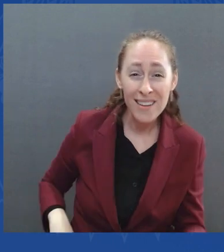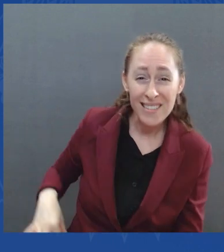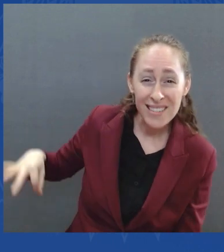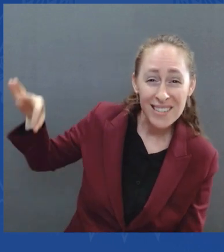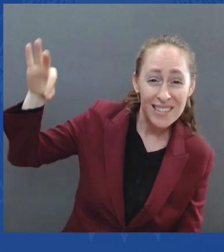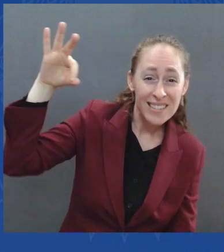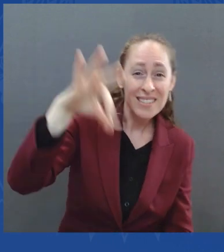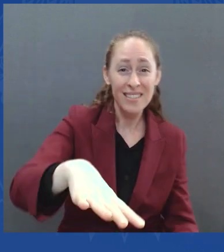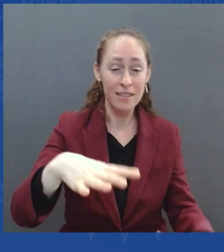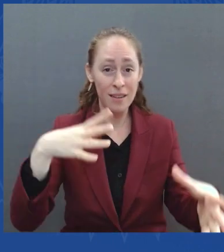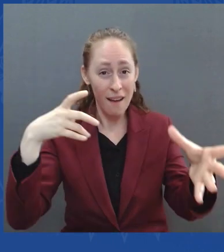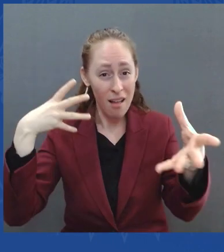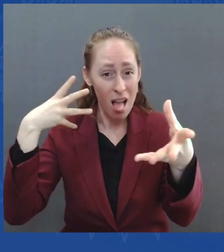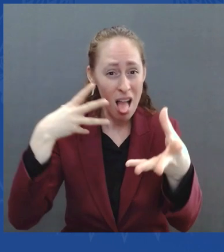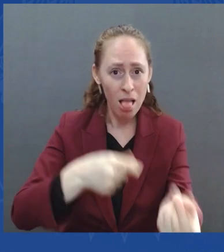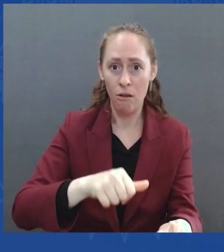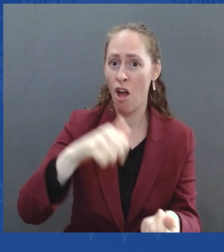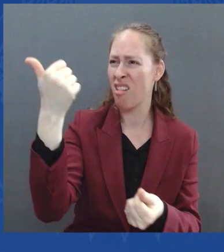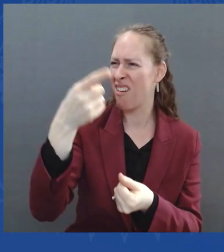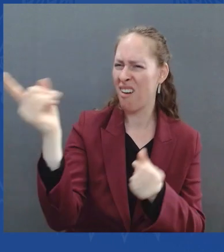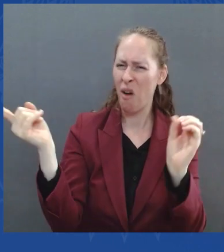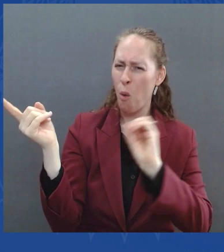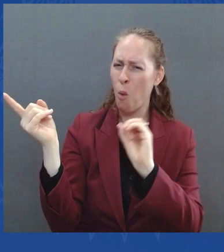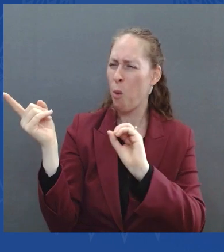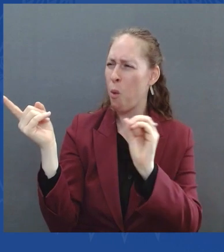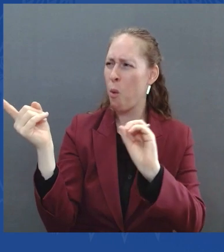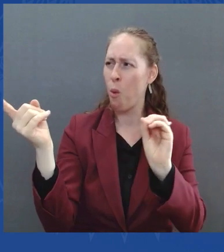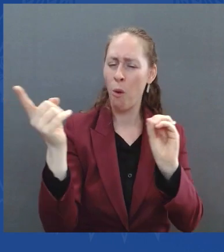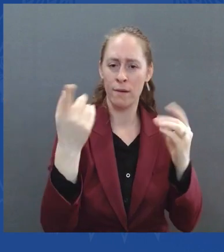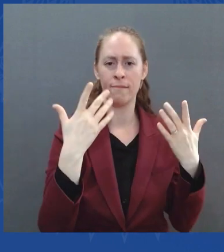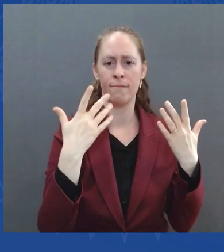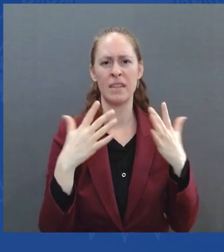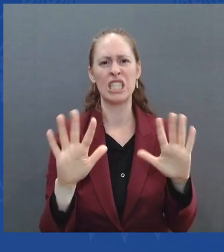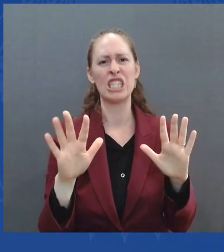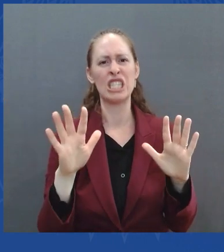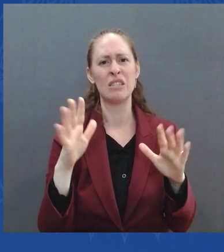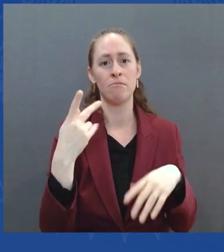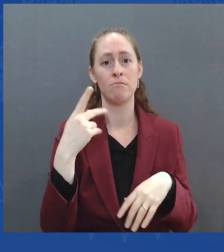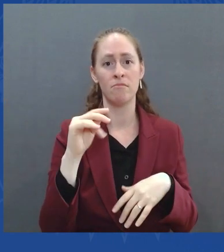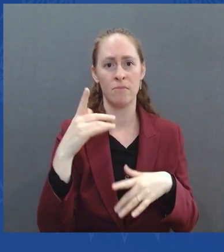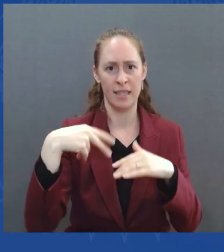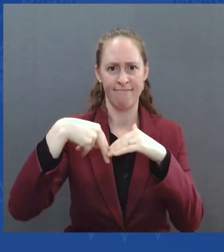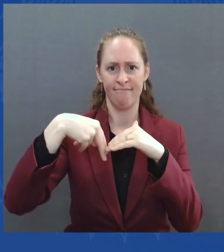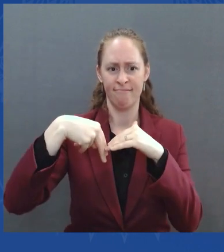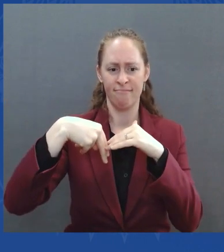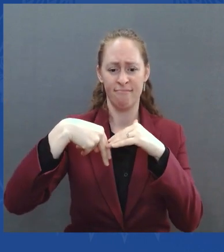stretched the Postal Service's finances almost to the breaking point, with real consequences.